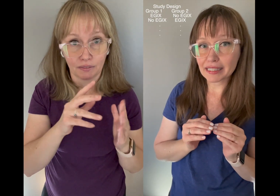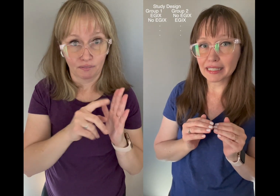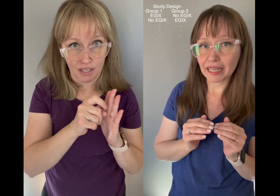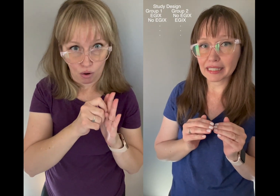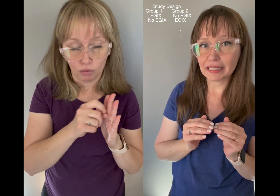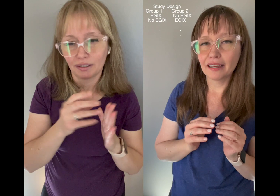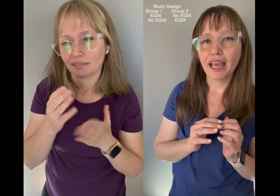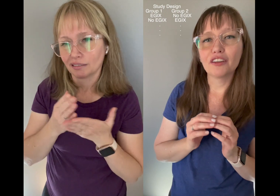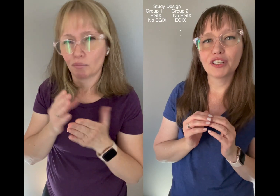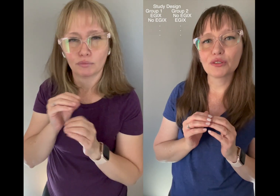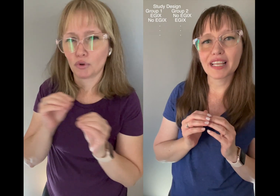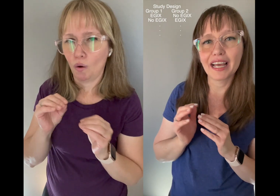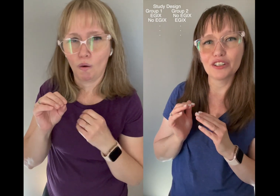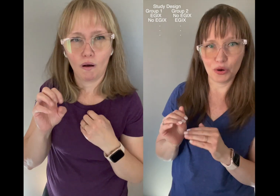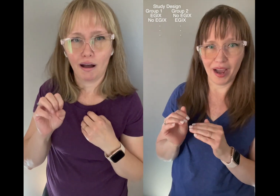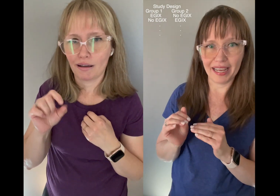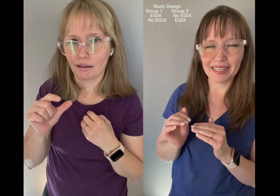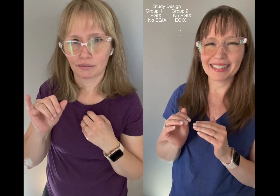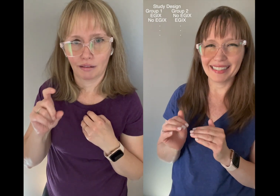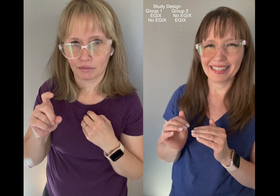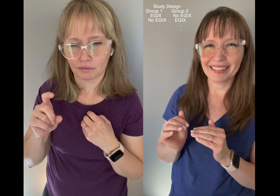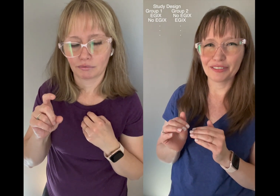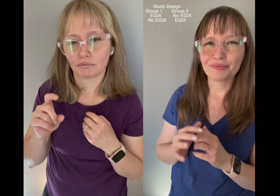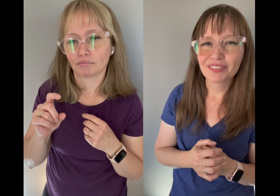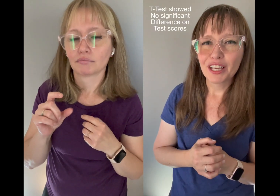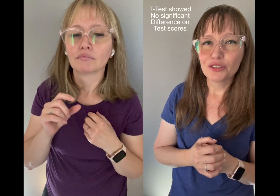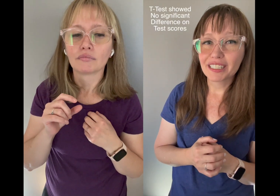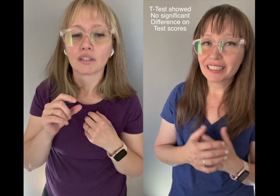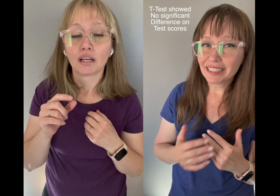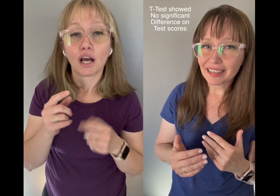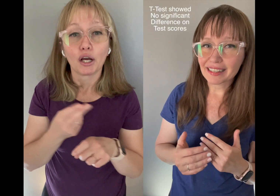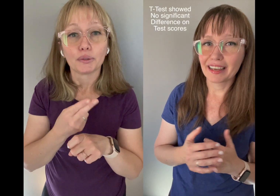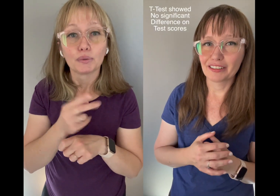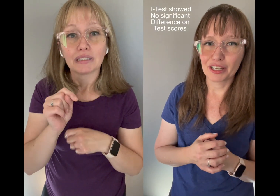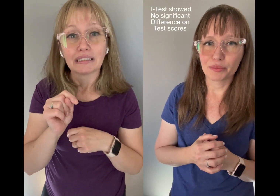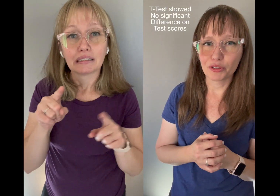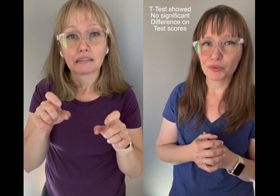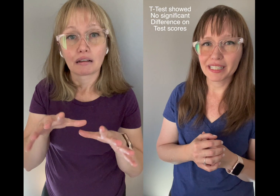indexing and videos that had no eye gaze indexing using a T Test I analyzed whether there was any